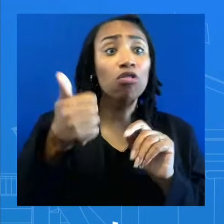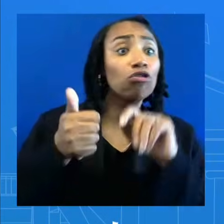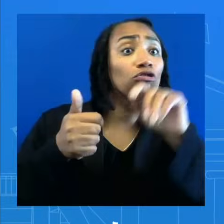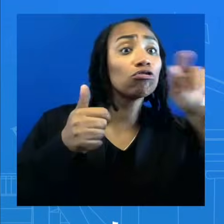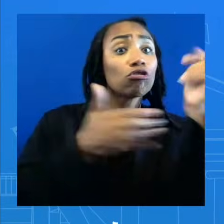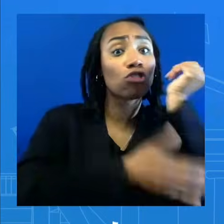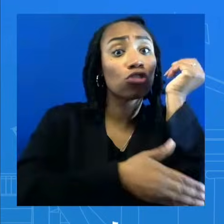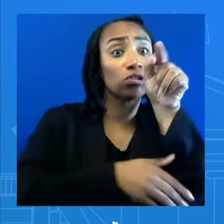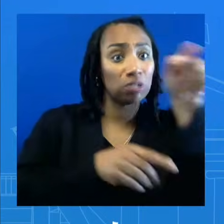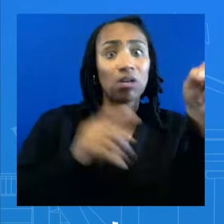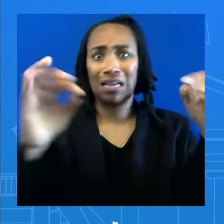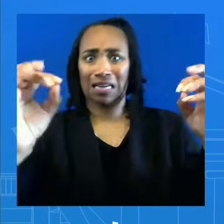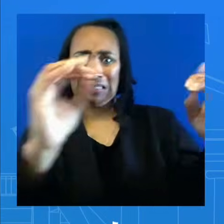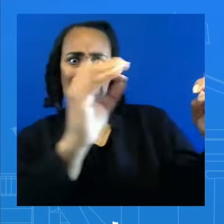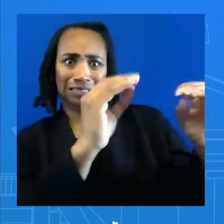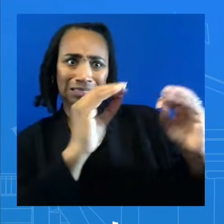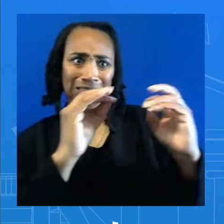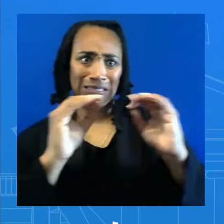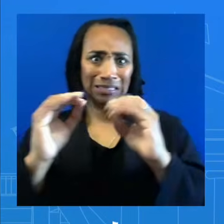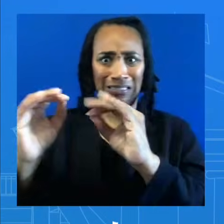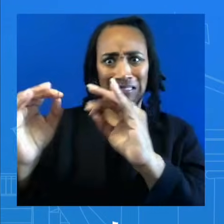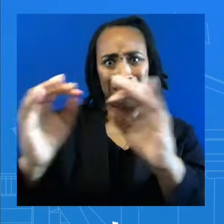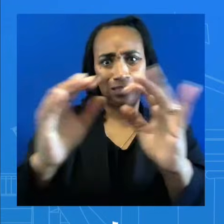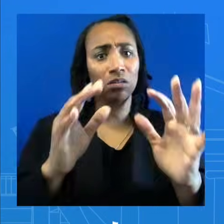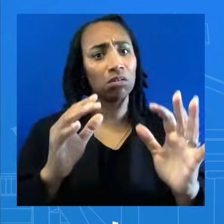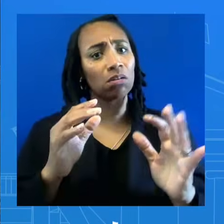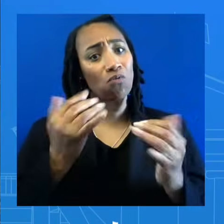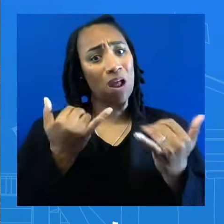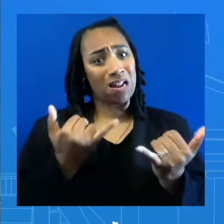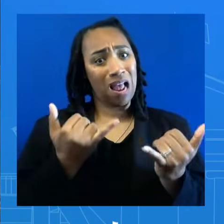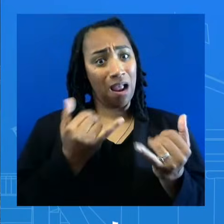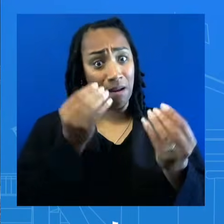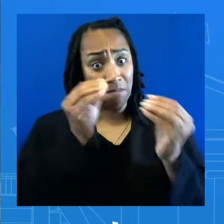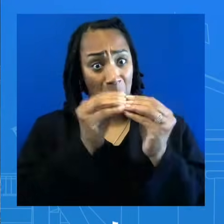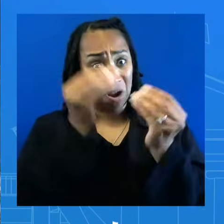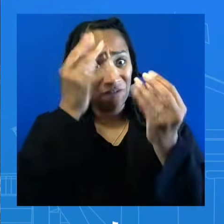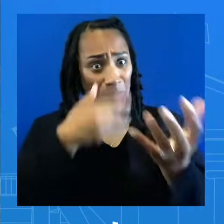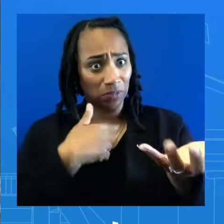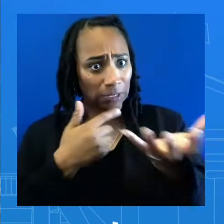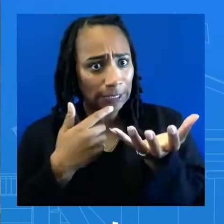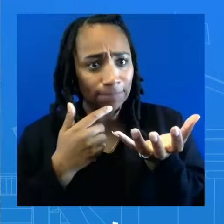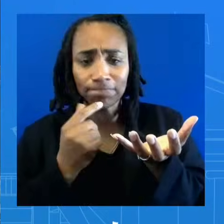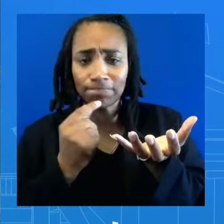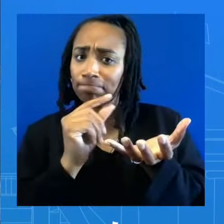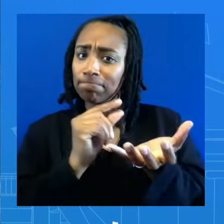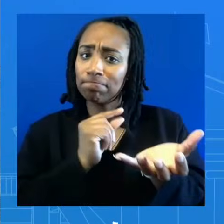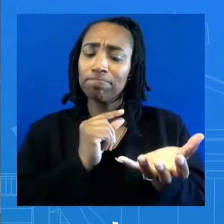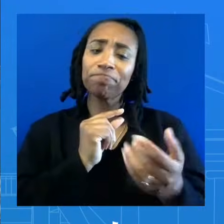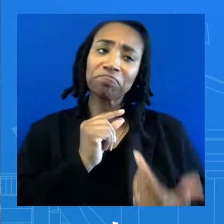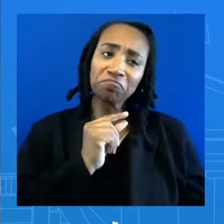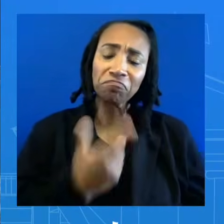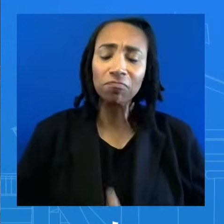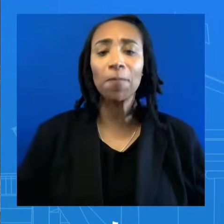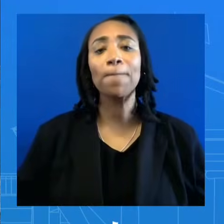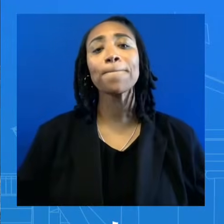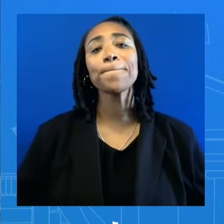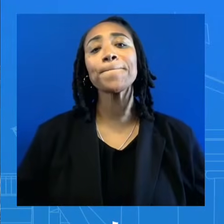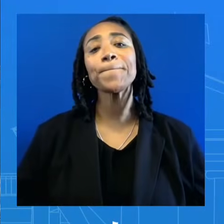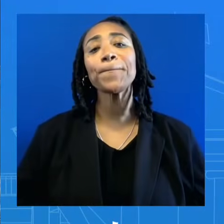I don't have anything additional to report to you today. The Press: And just following up on the news that President-elect Trump's press secretary confirmed that she was invited --